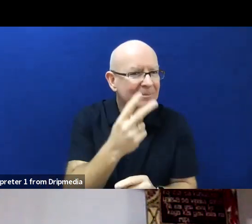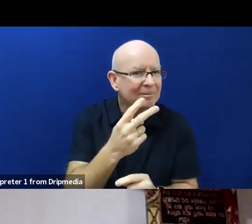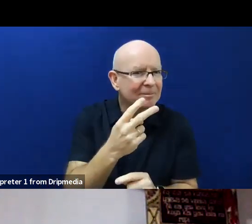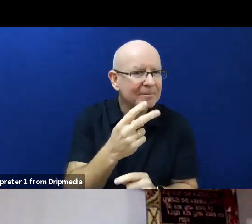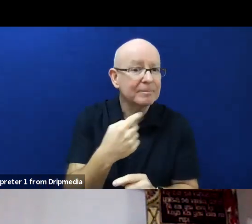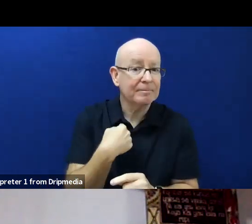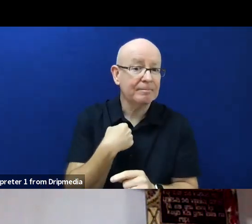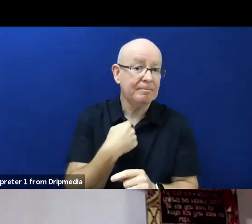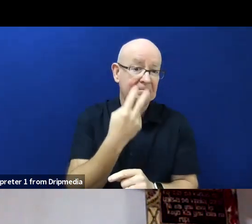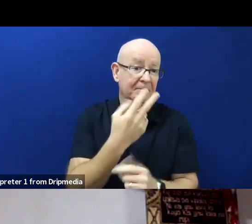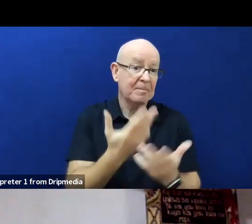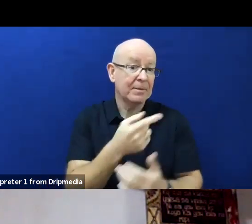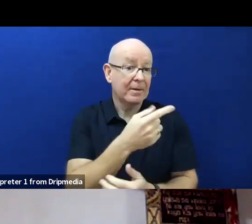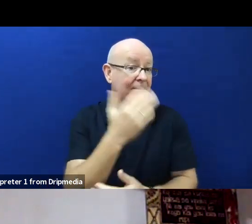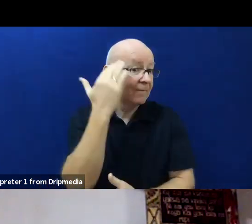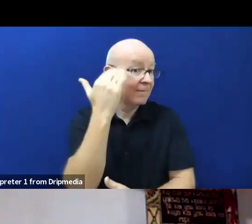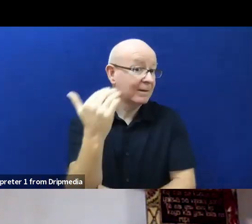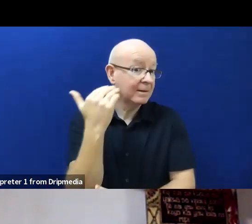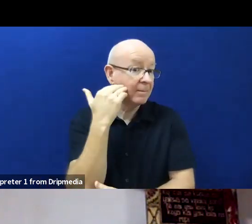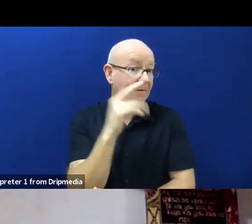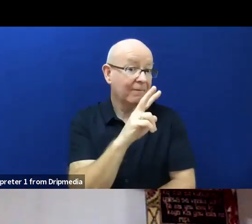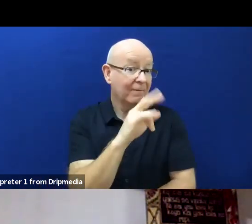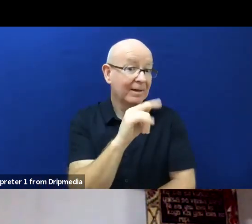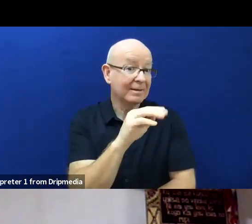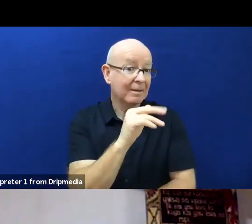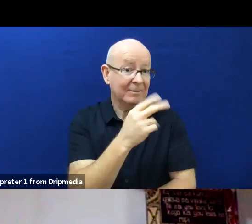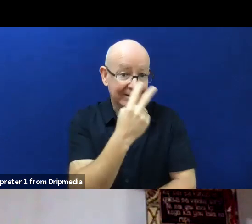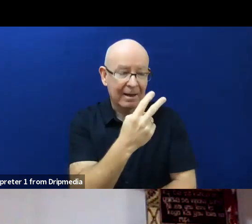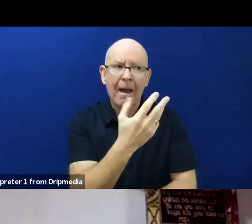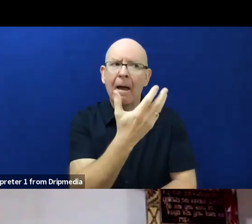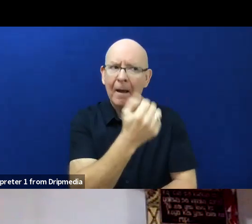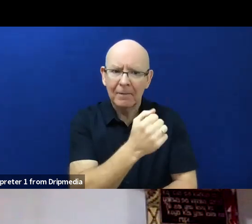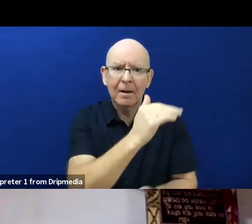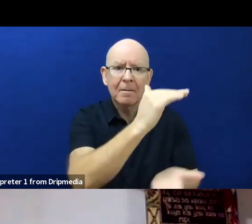all person with disability face disability extra cost of some kind and of some level. So,